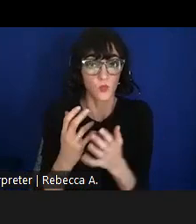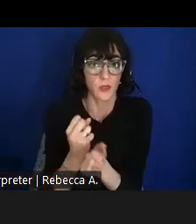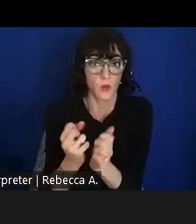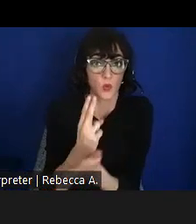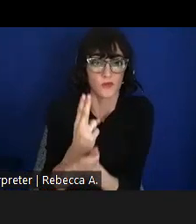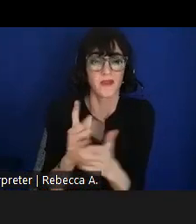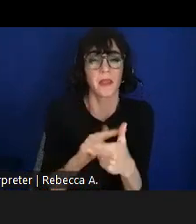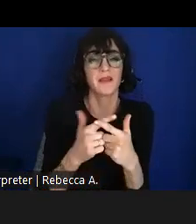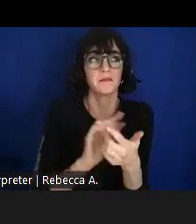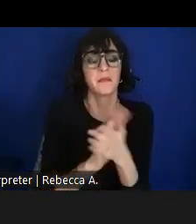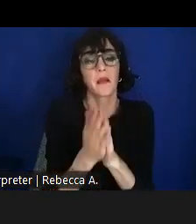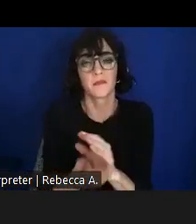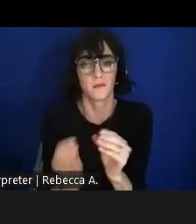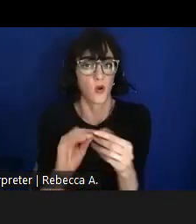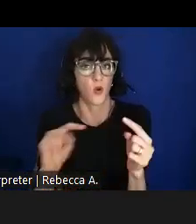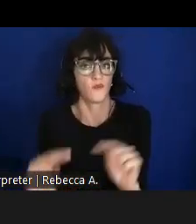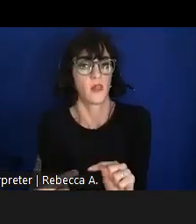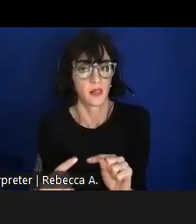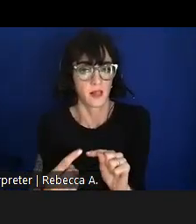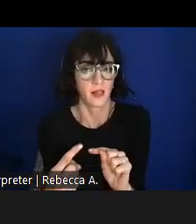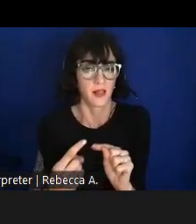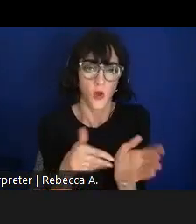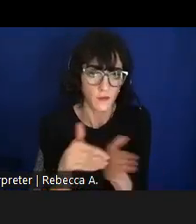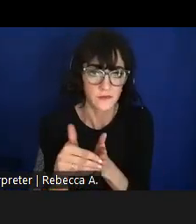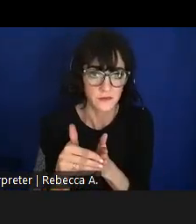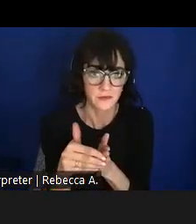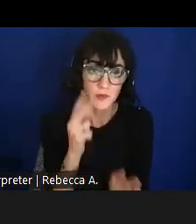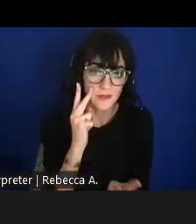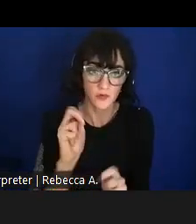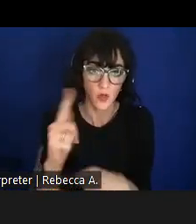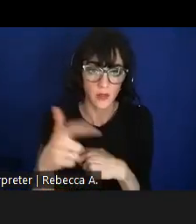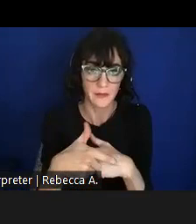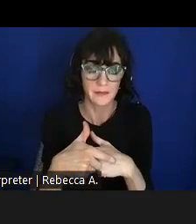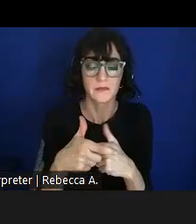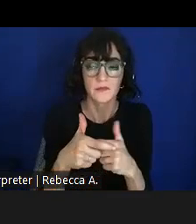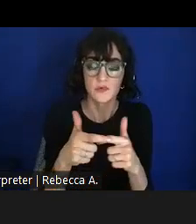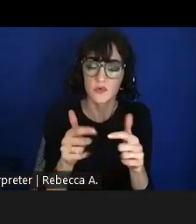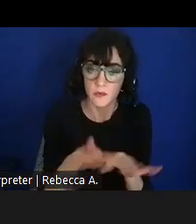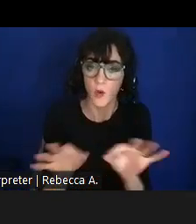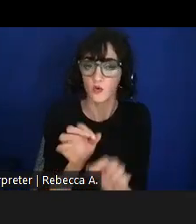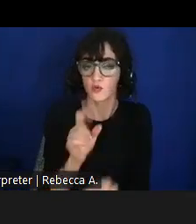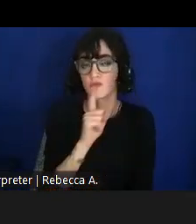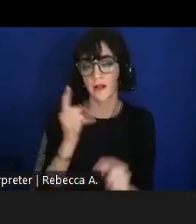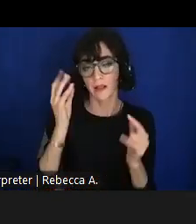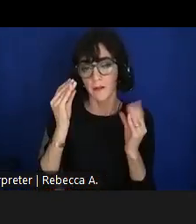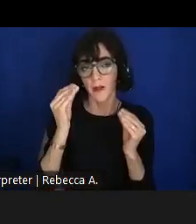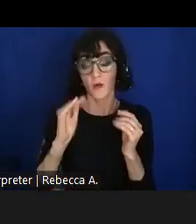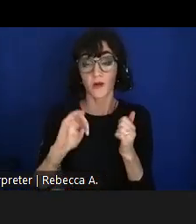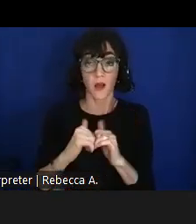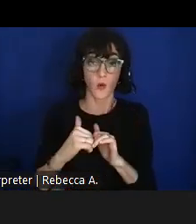harm right and so we need to really think about how um stigma around substance use and